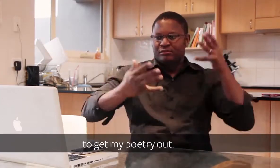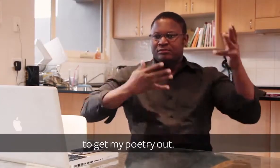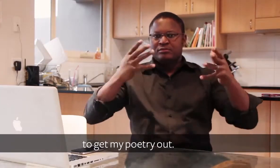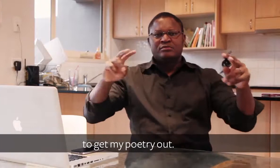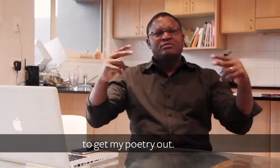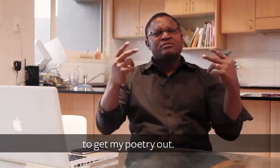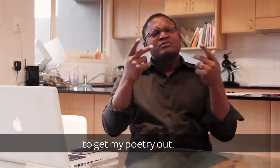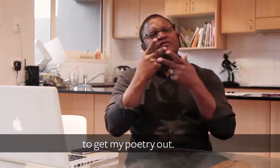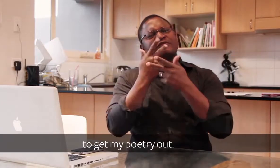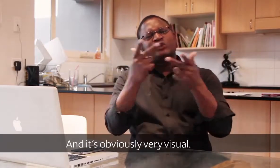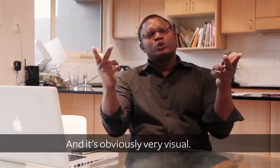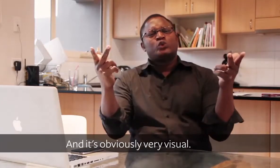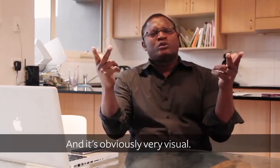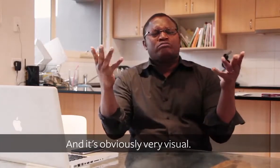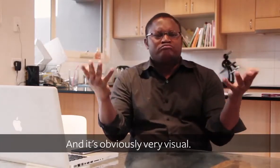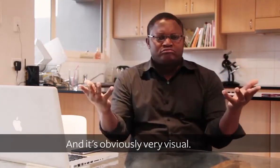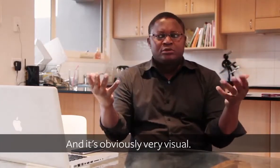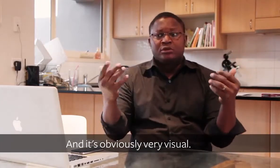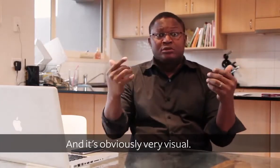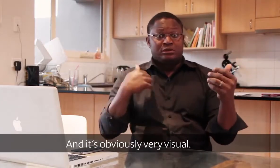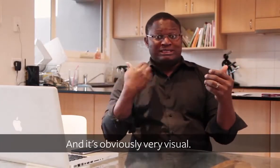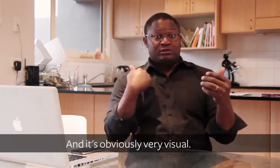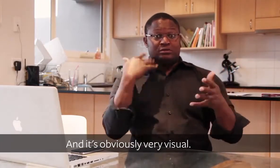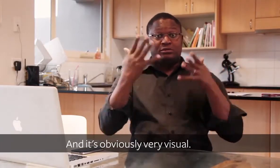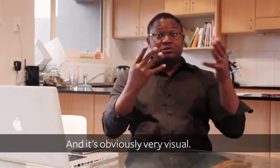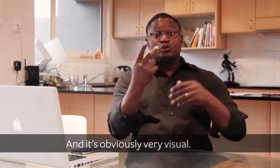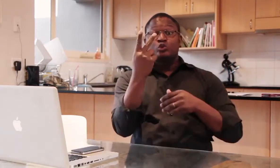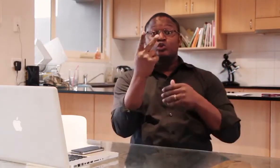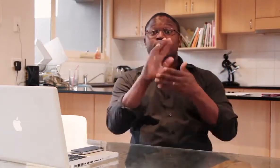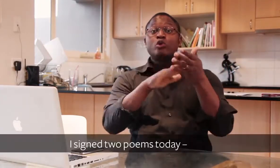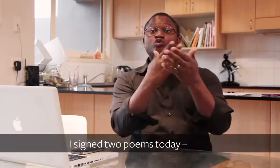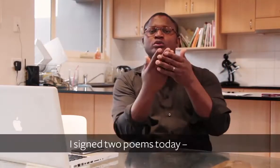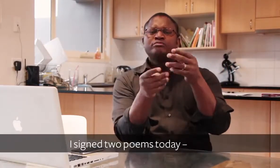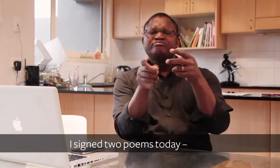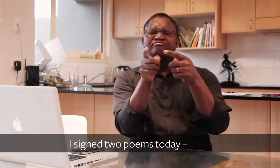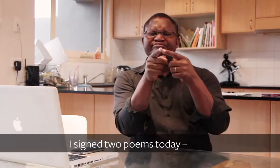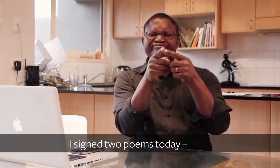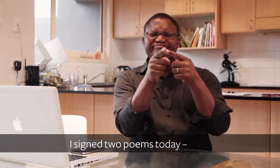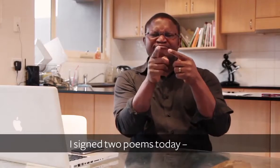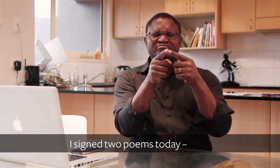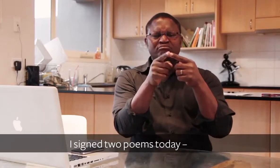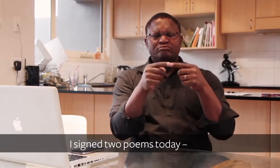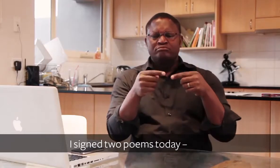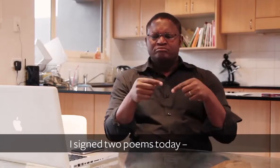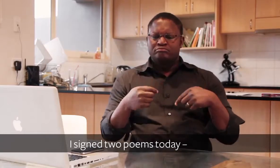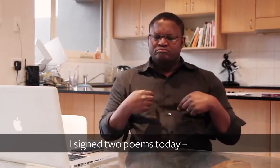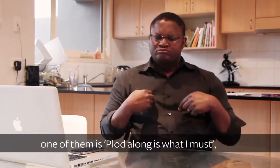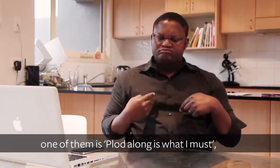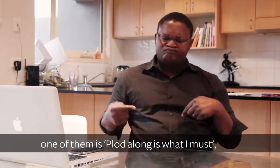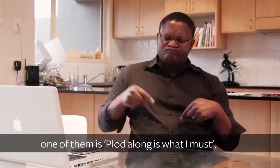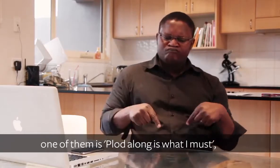my poetry out, and it's obviously very visual. I signed two poems today – one of